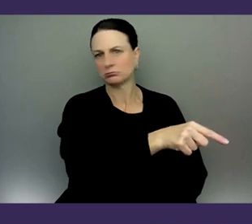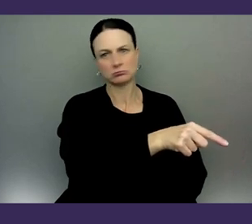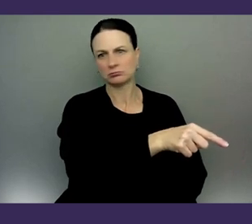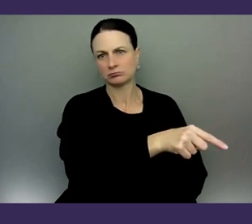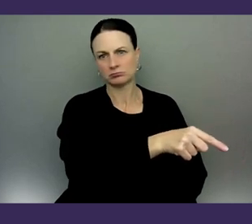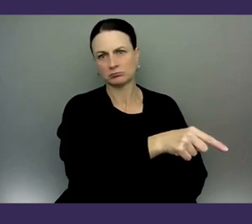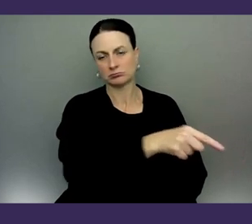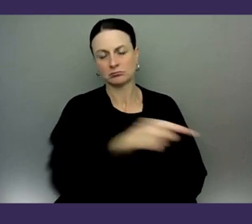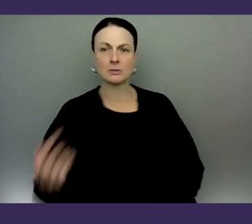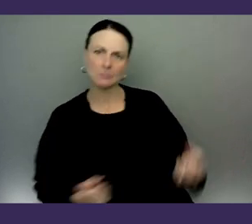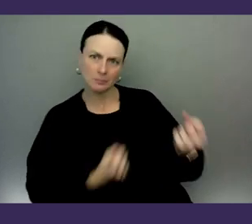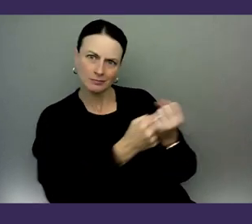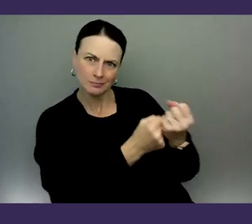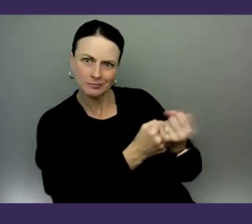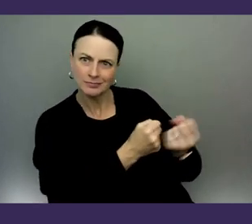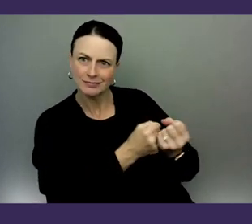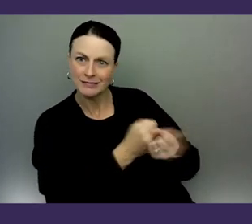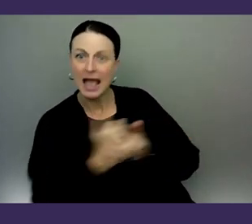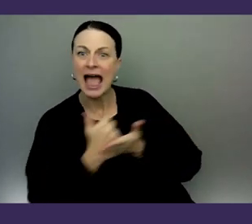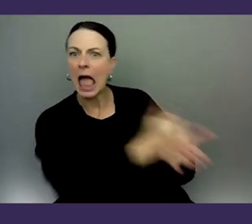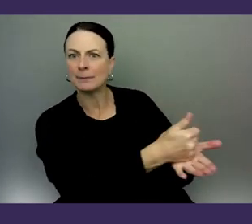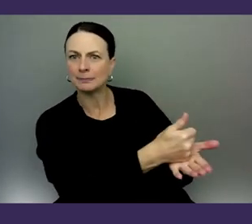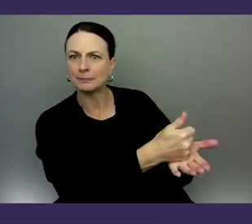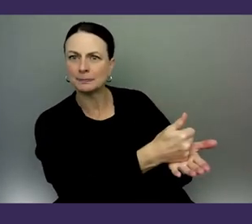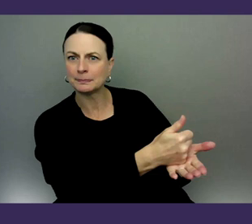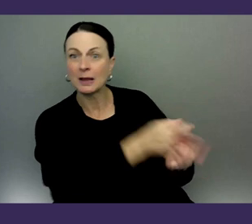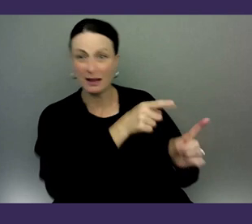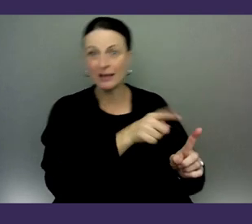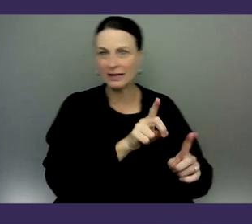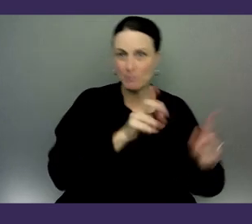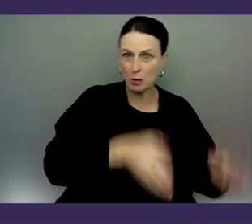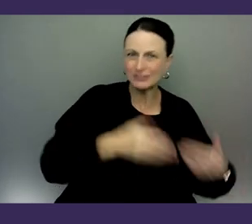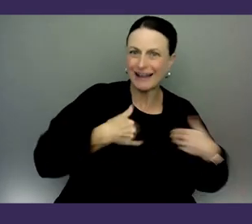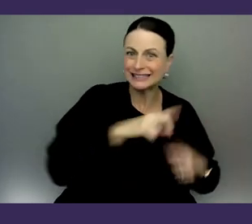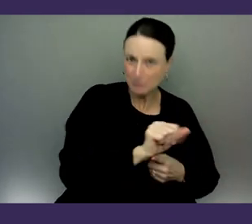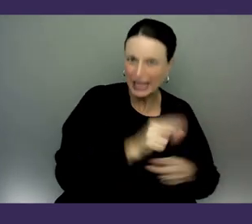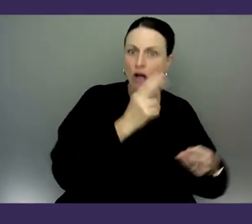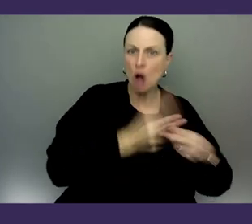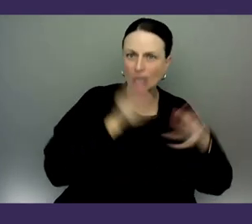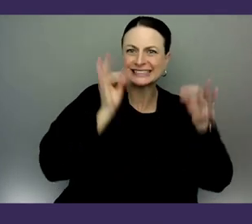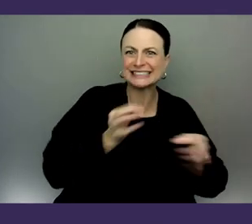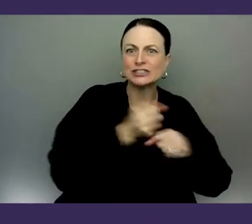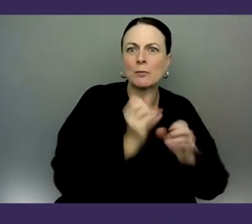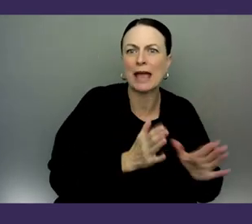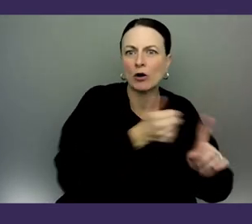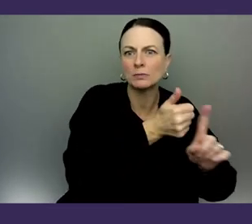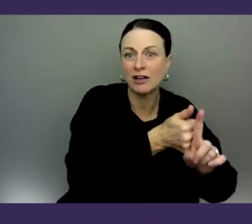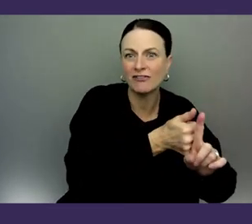Instead, they are there to assist the decision-maker or the individual with a disability in making decisions, right?